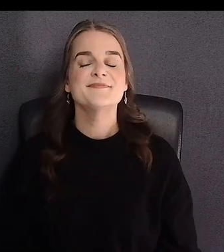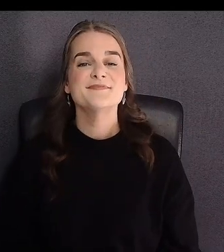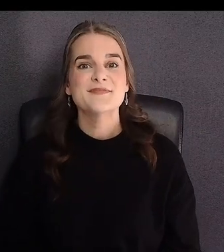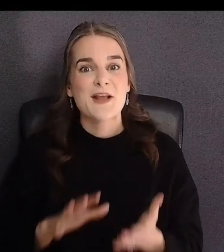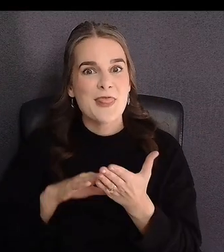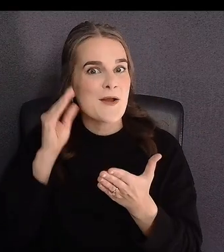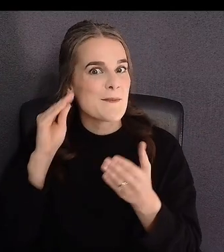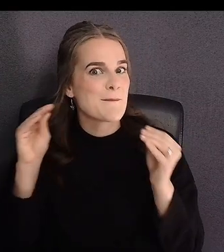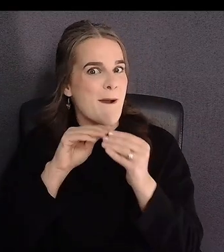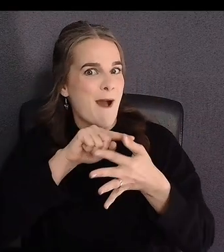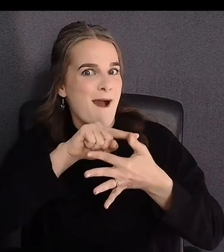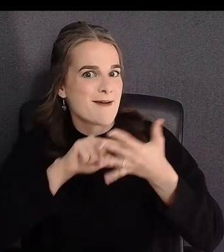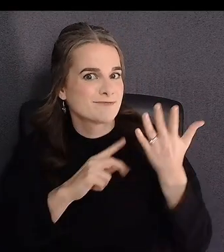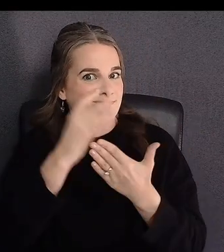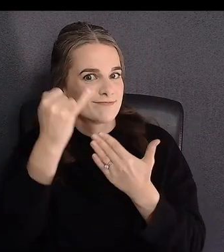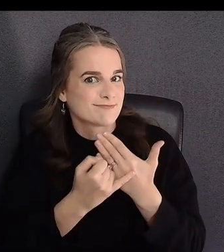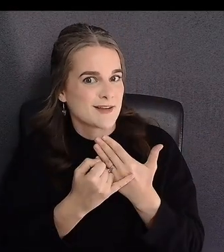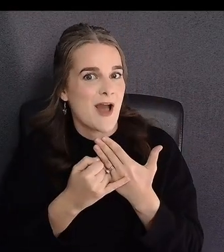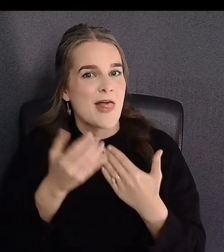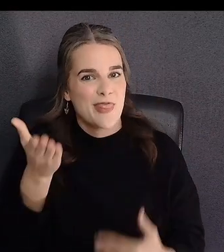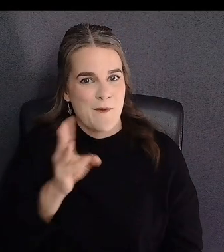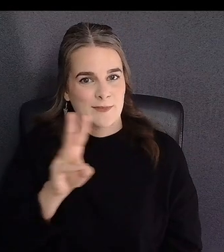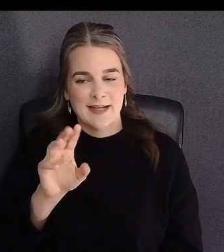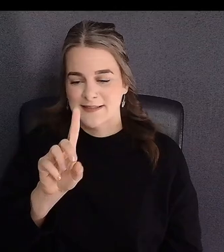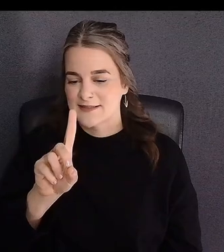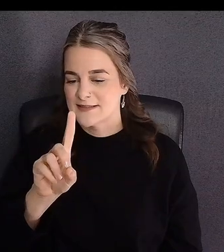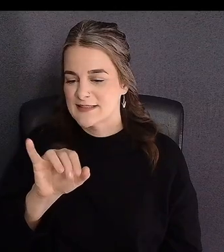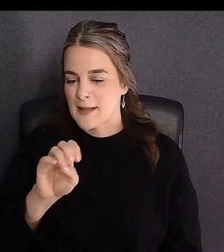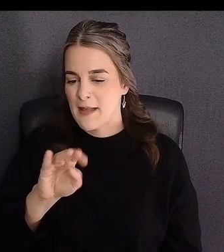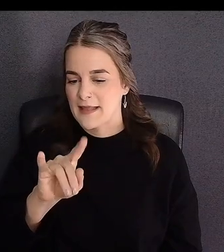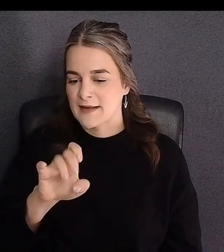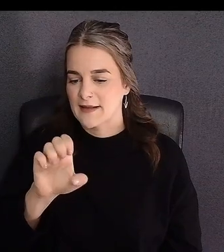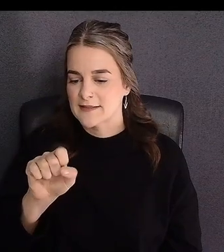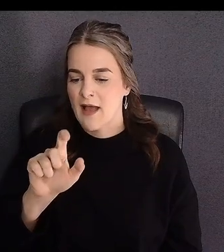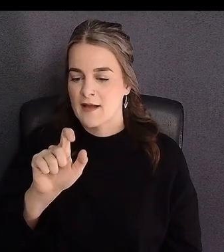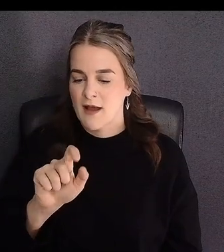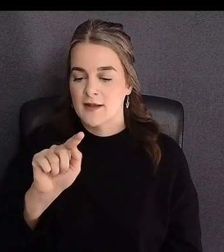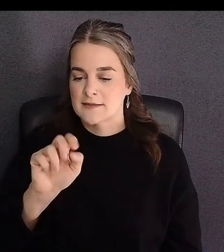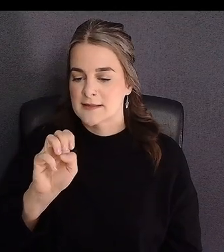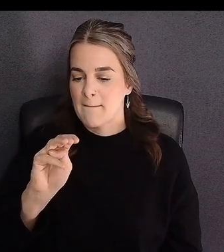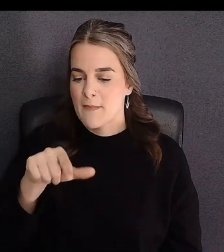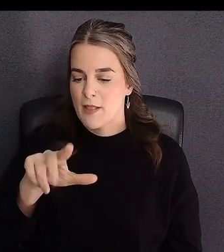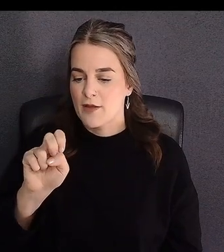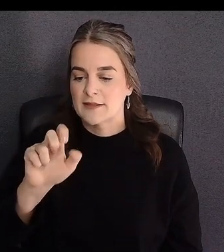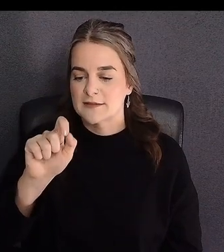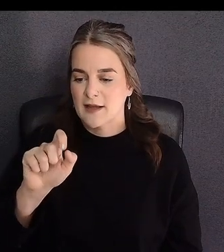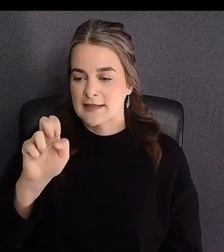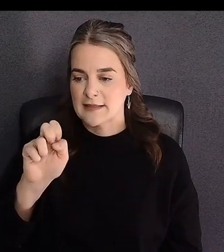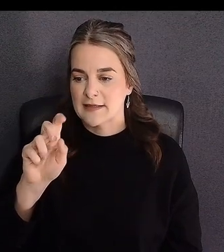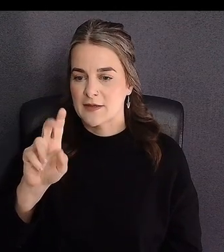on our website at disabilities.temple.edu using the links I'll put in the chat shortly.